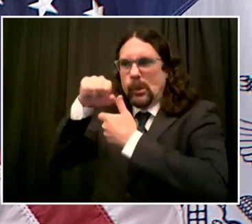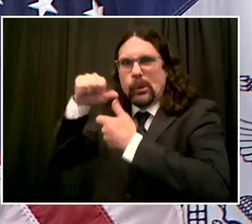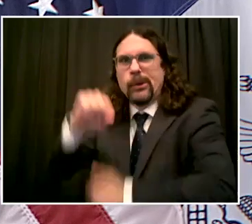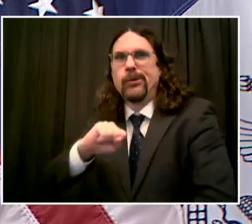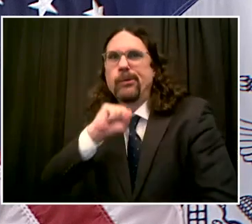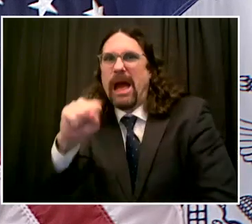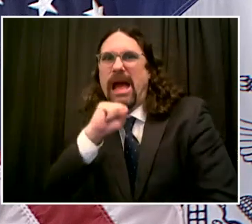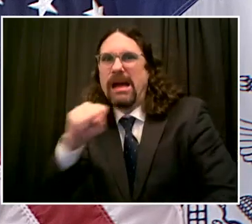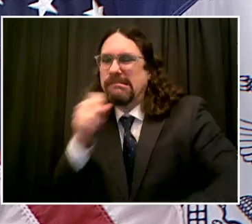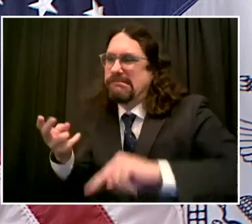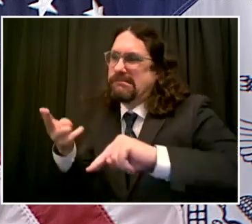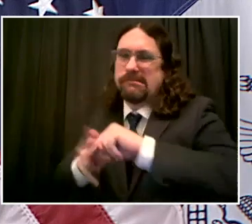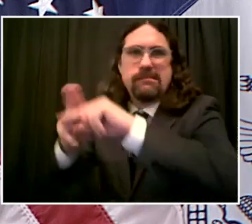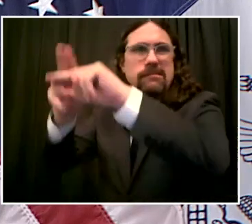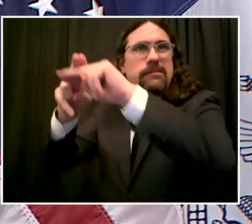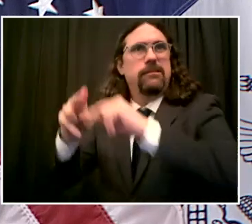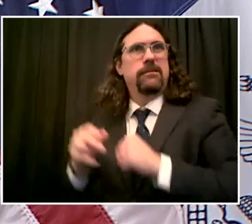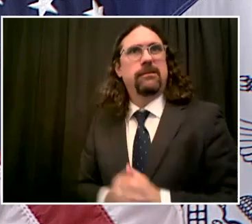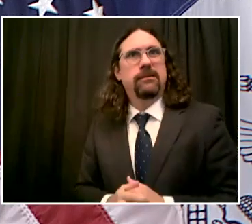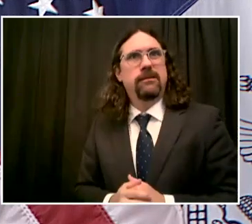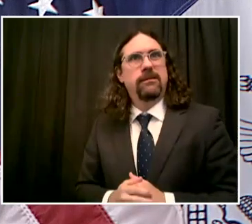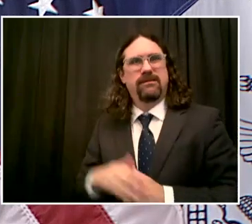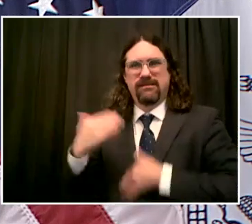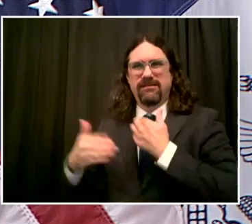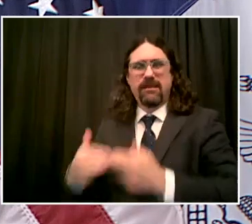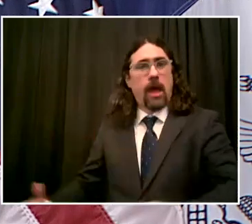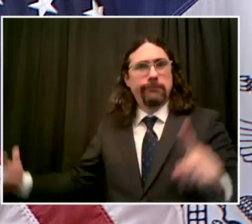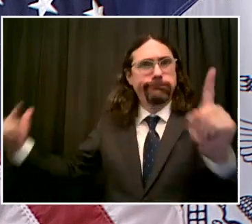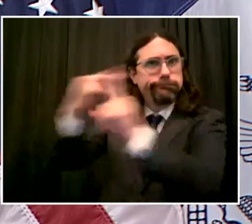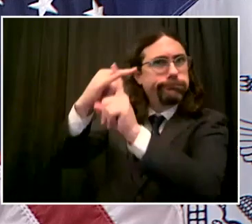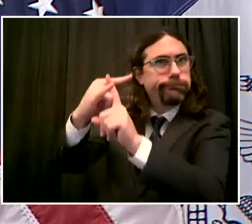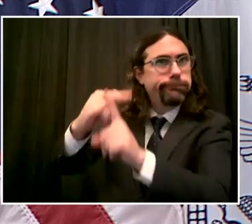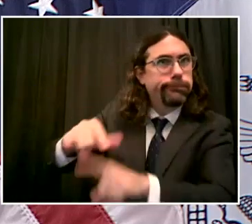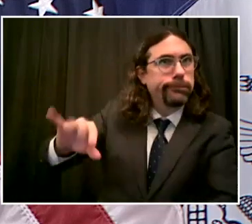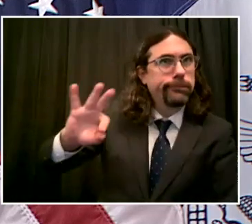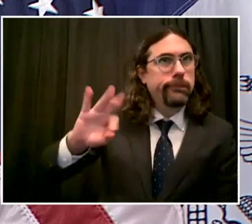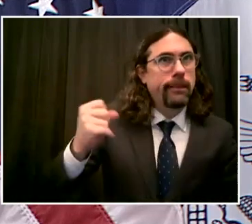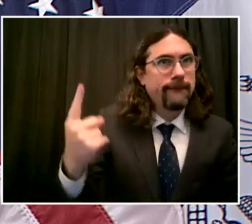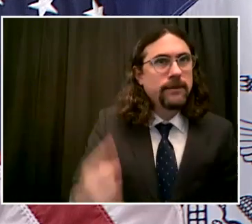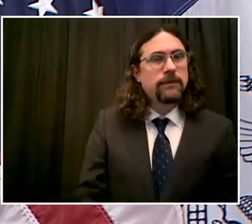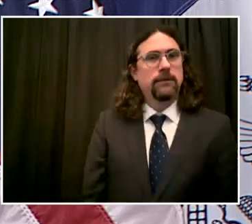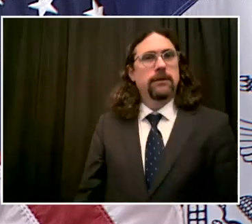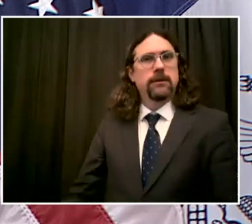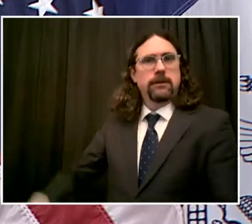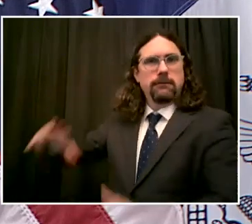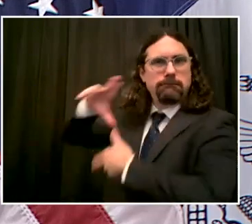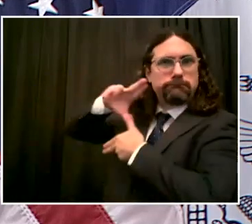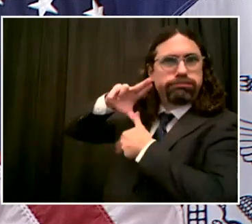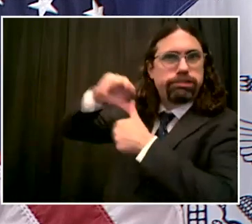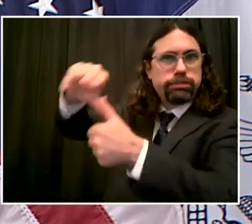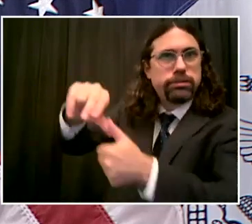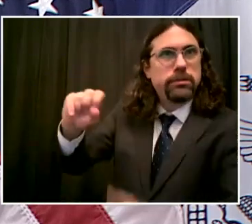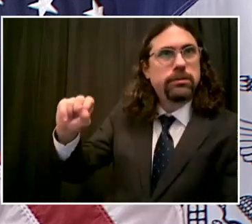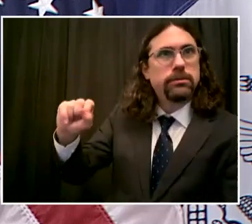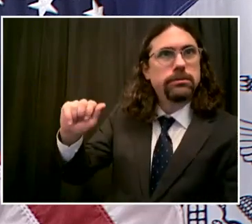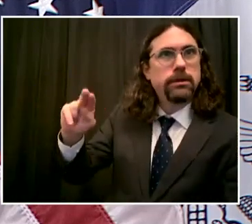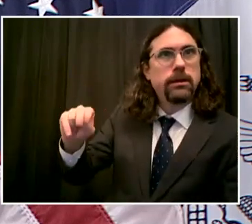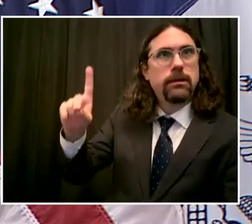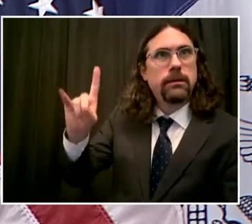IN THIS CITY THE HORRIFIC TRAGEDY